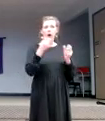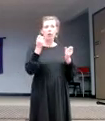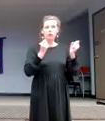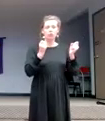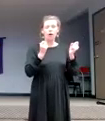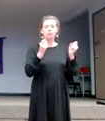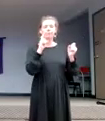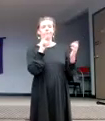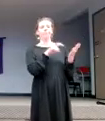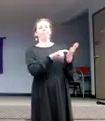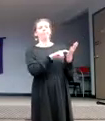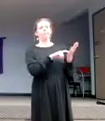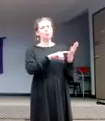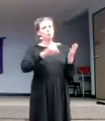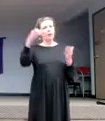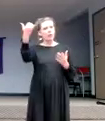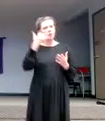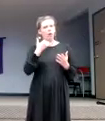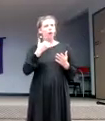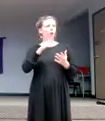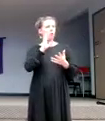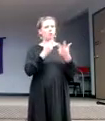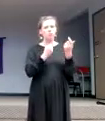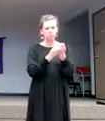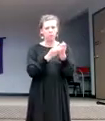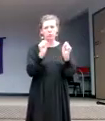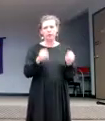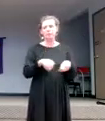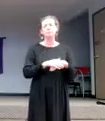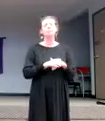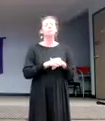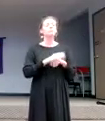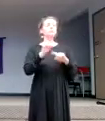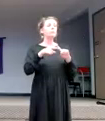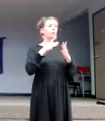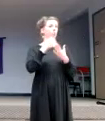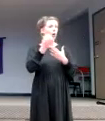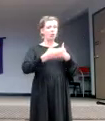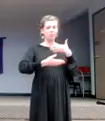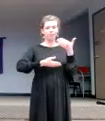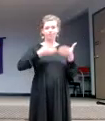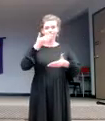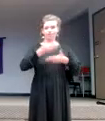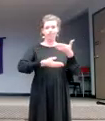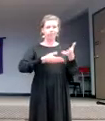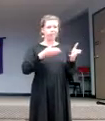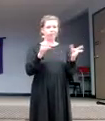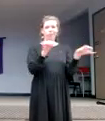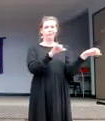things that we need to discuss or work out, we will be there for you. But ultimately, once the project gets going, it's gonna be just like any other construction project. It's going